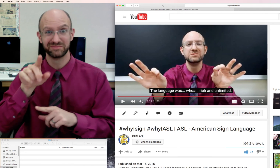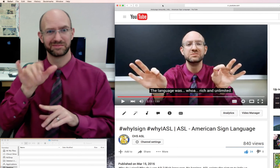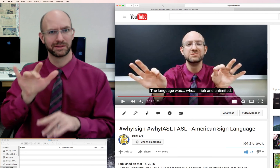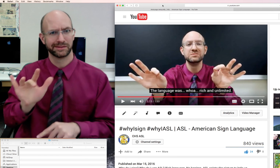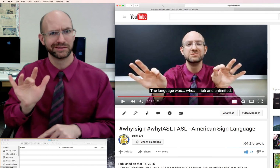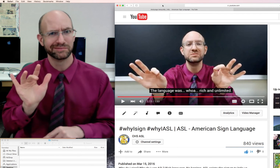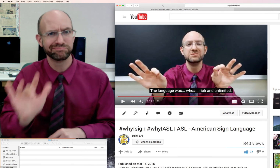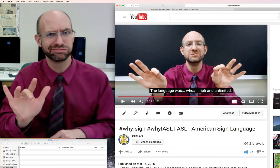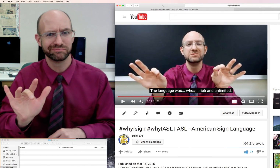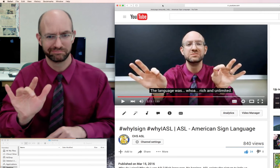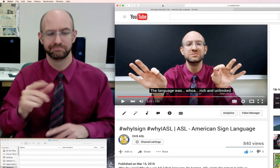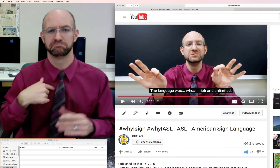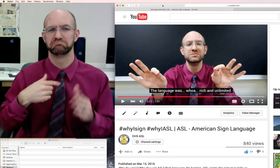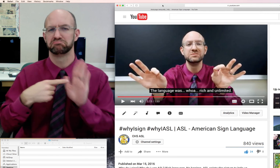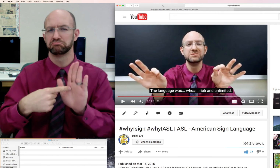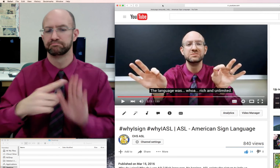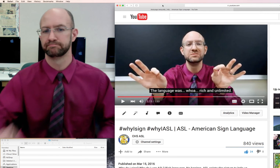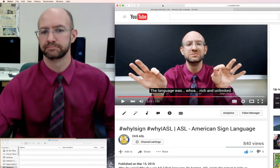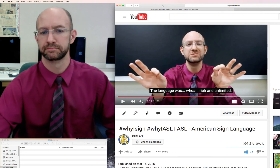Click on that. I'm going to show you.